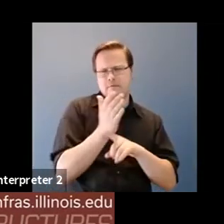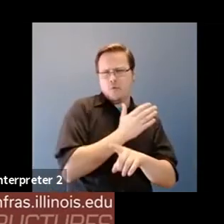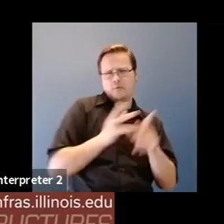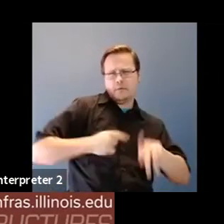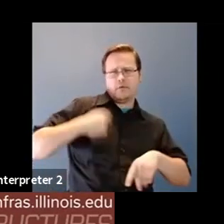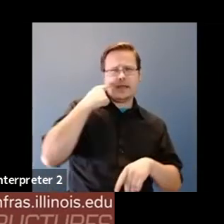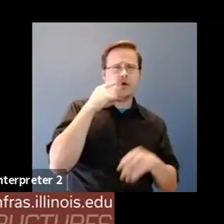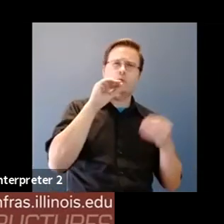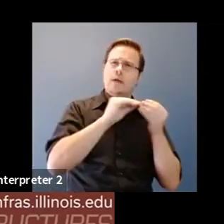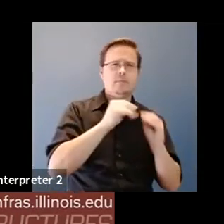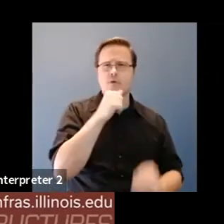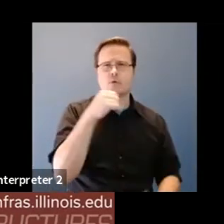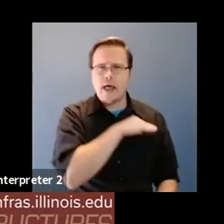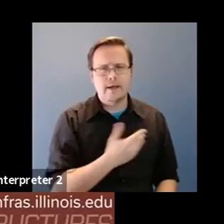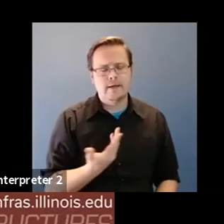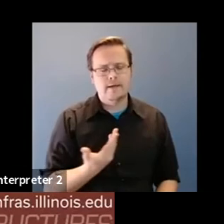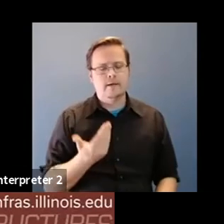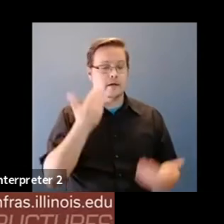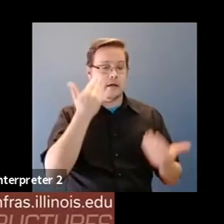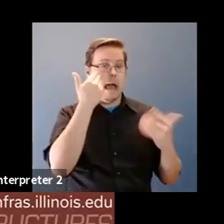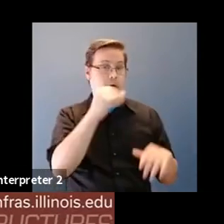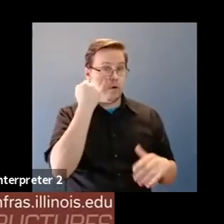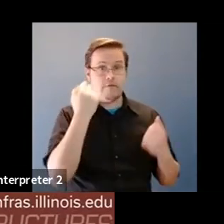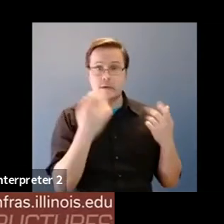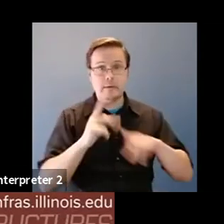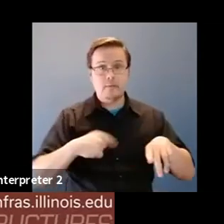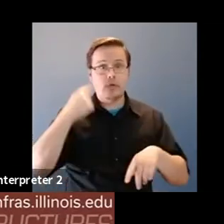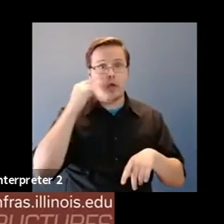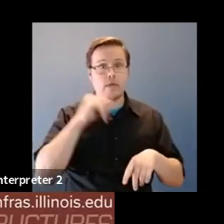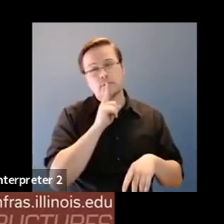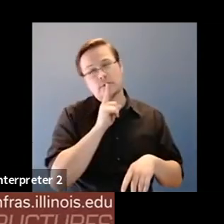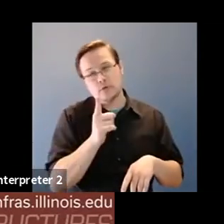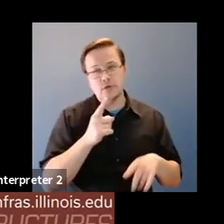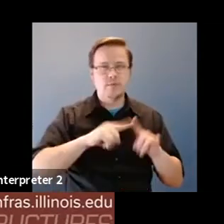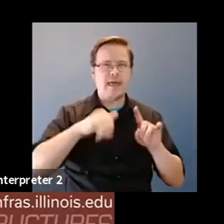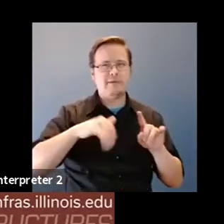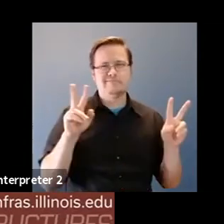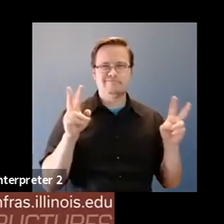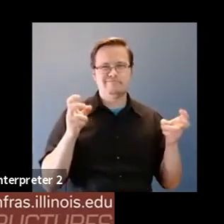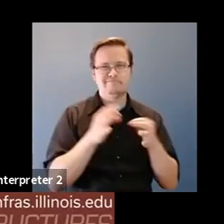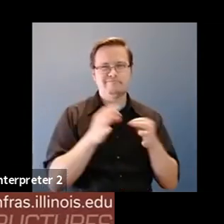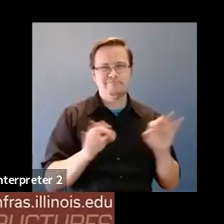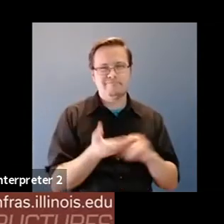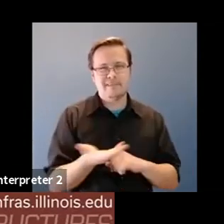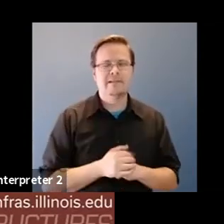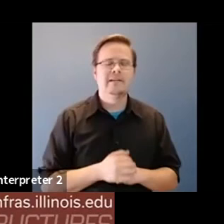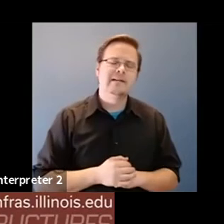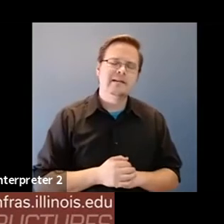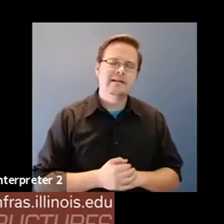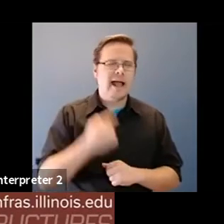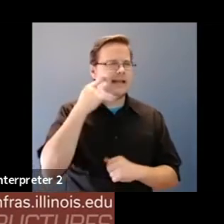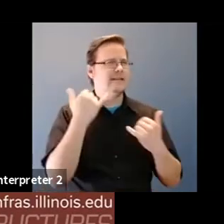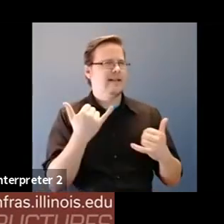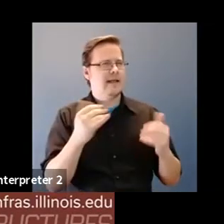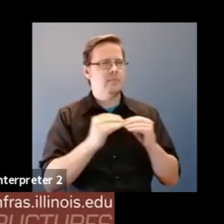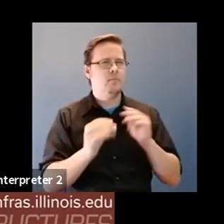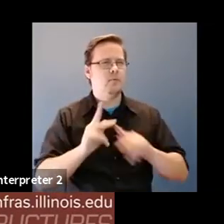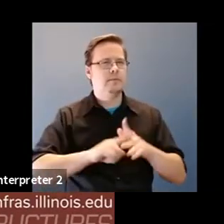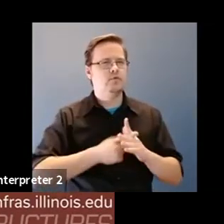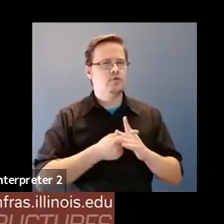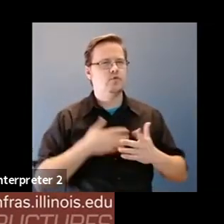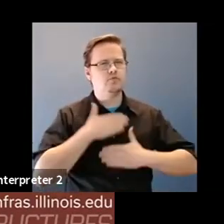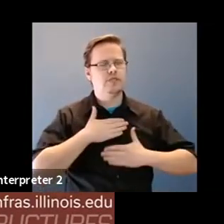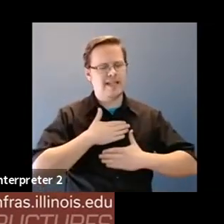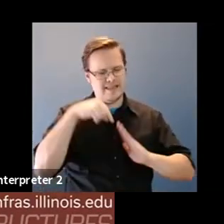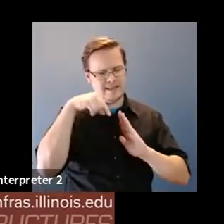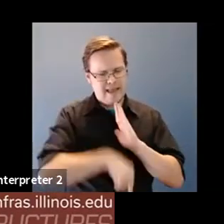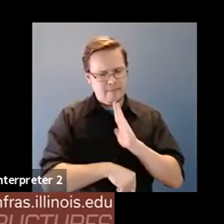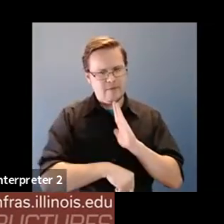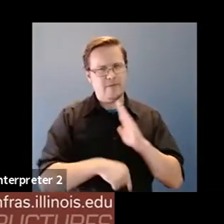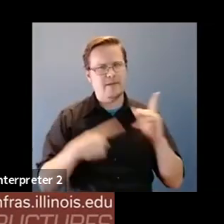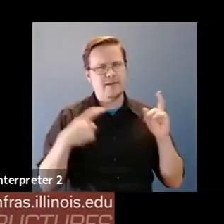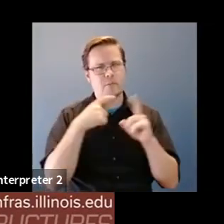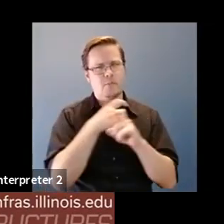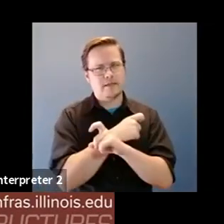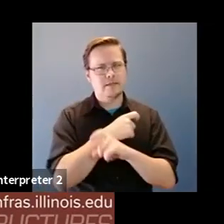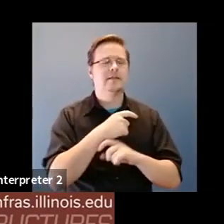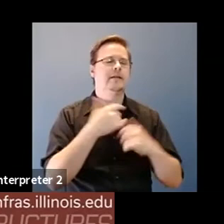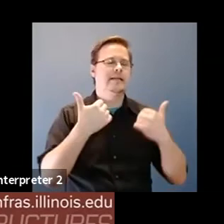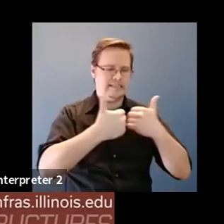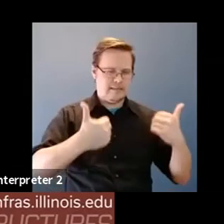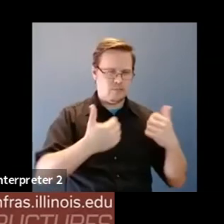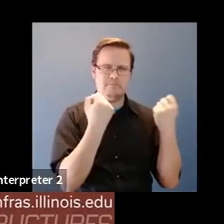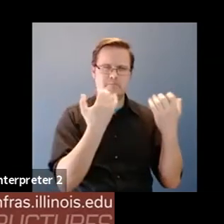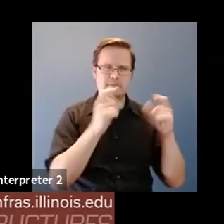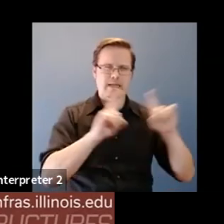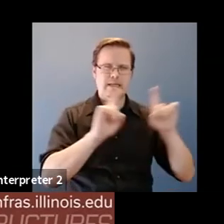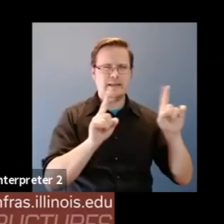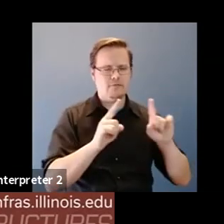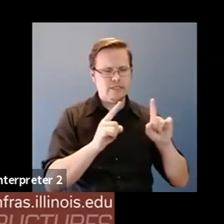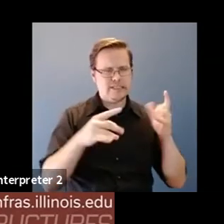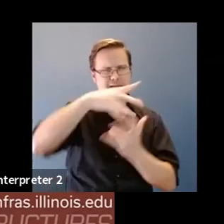Martin Wattenberg: Many people ever thought that very seriously, but to some extent that was sort of a cliche I think today we more people are appreciating the depths of complexity of separating out many, many different entangled opinions of these things.